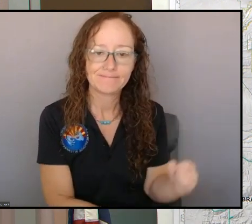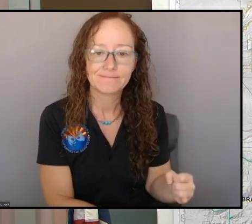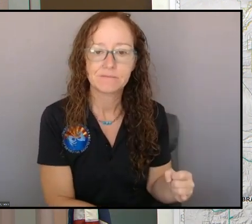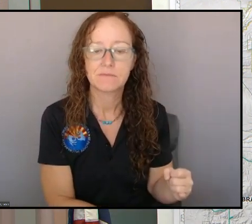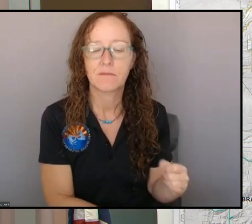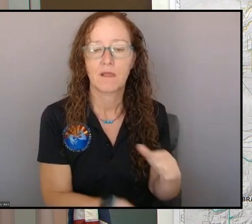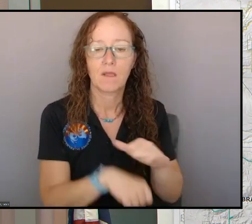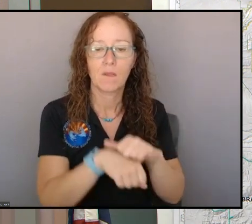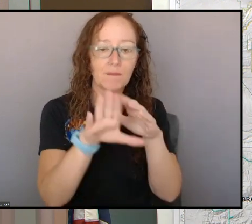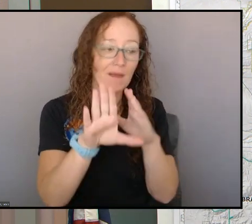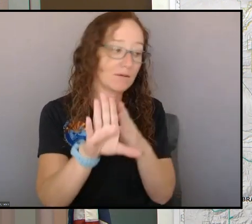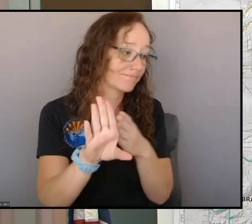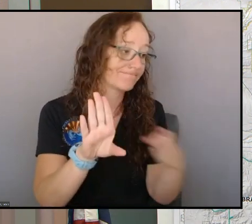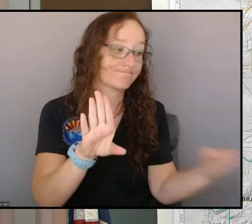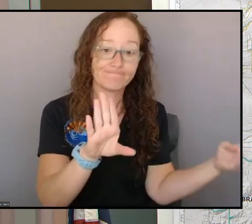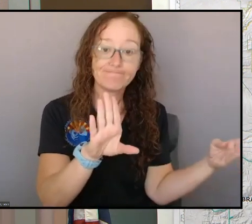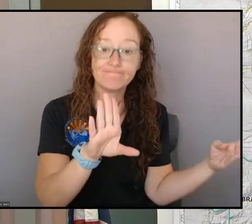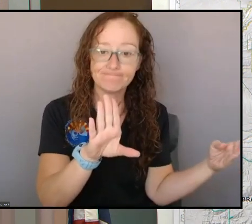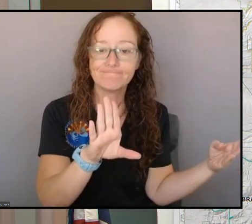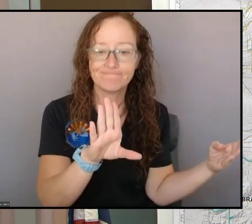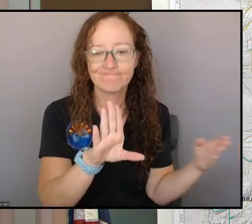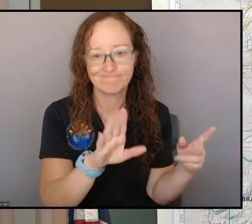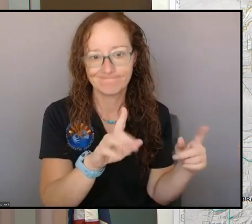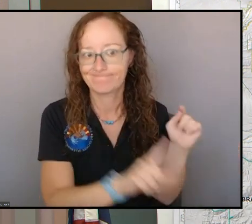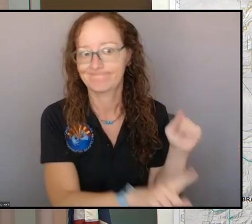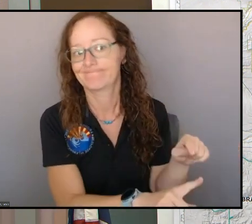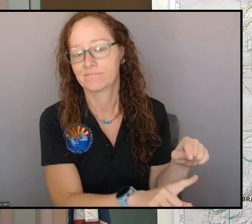a result of downslope winds and I'm going to go into a little